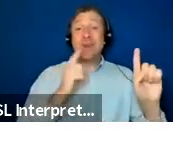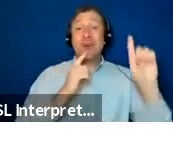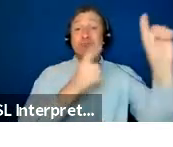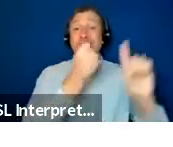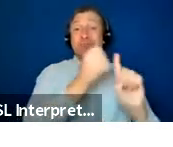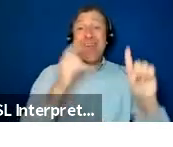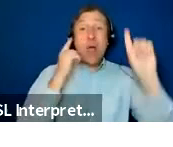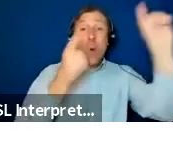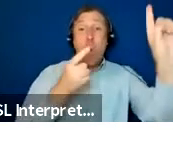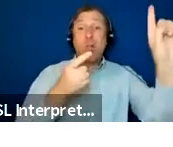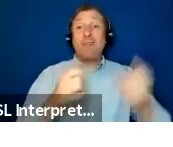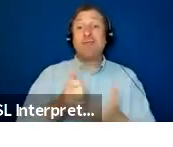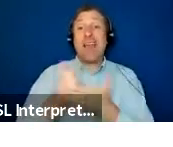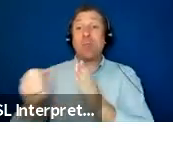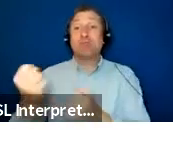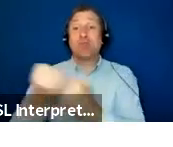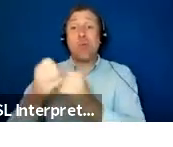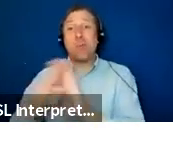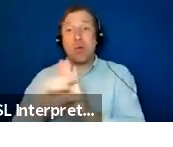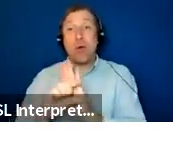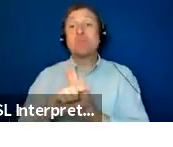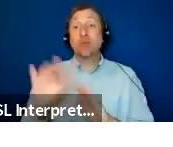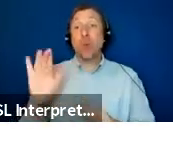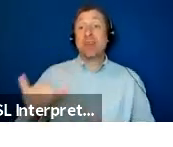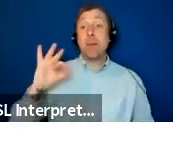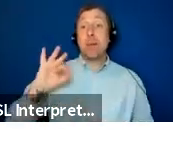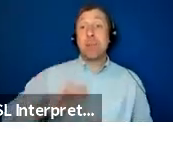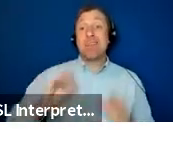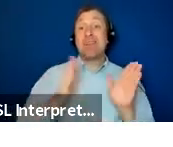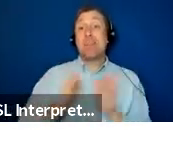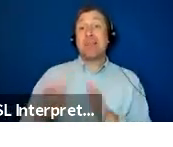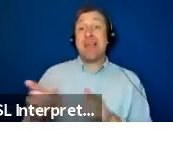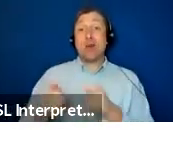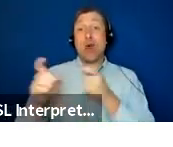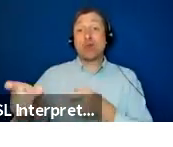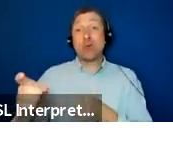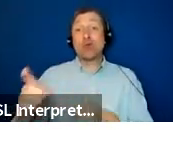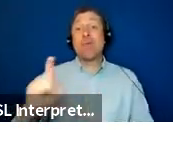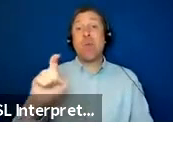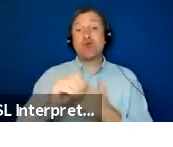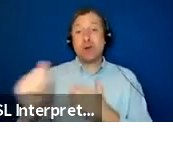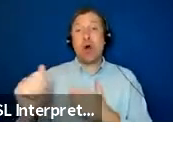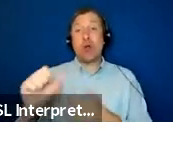who then is subsequently employed on the project will receive a benefit plan contribution for that $100 stipend that they're receiving